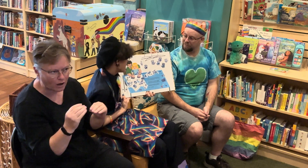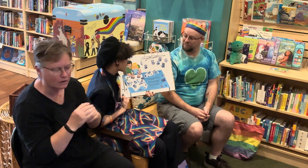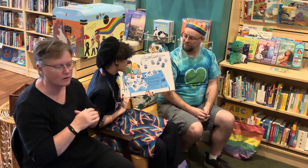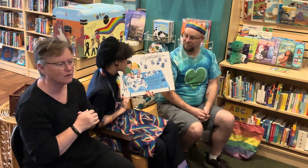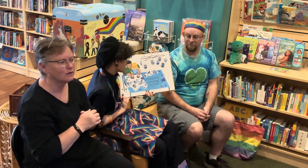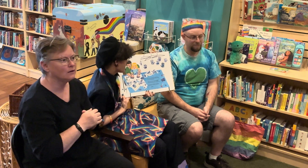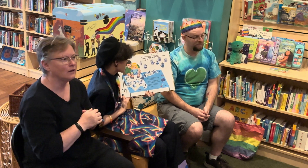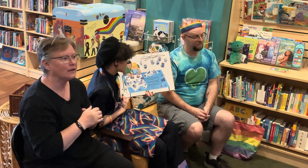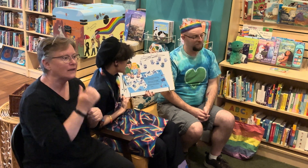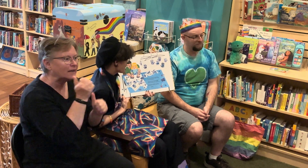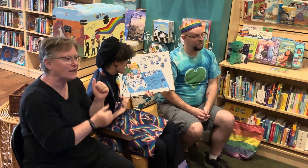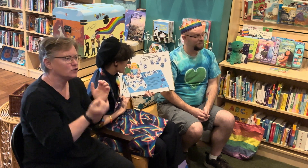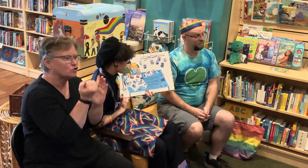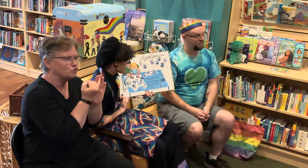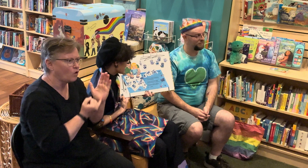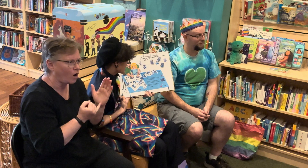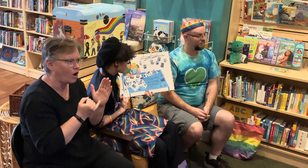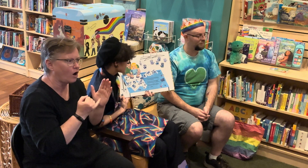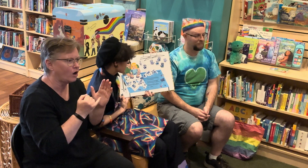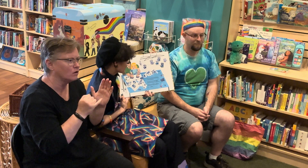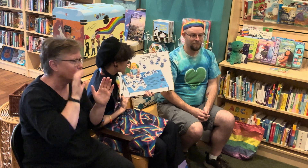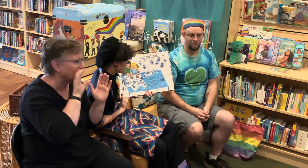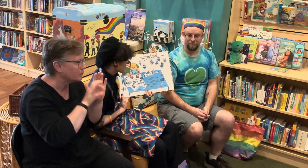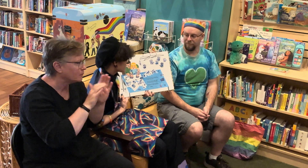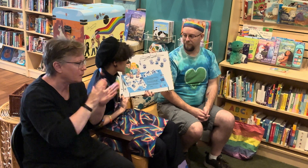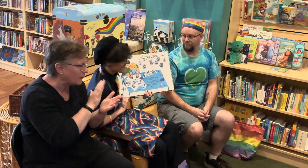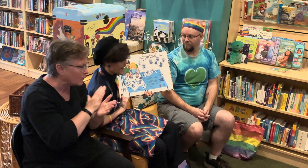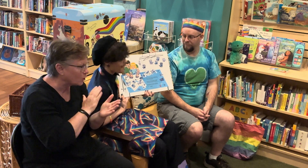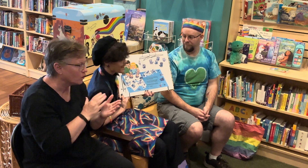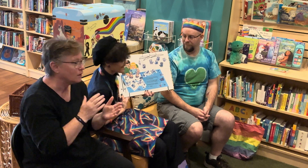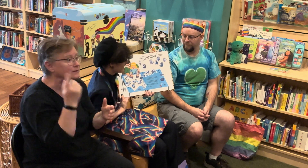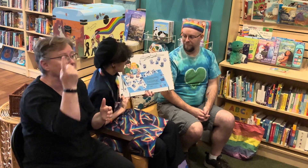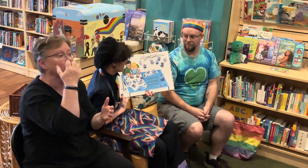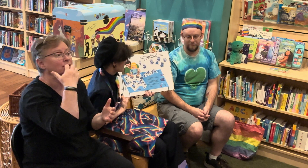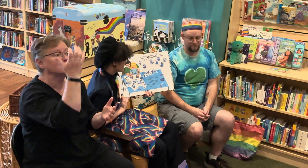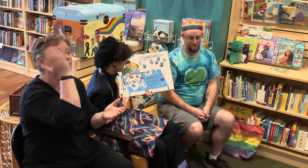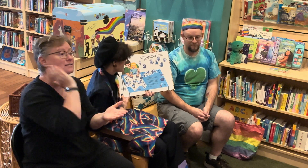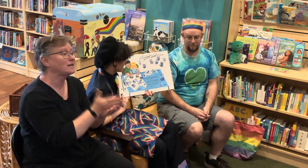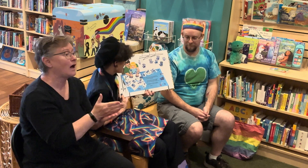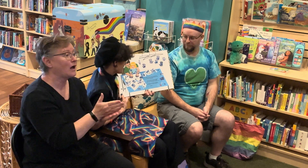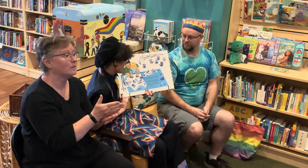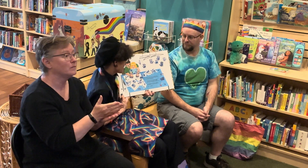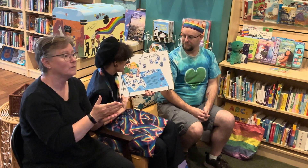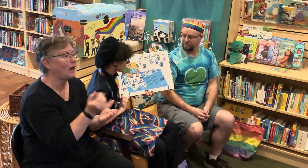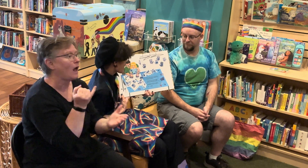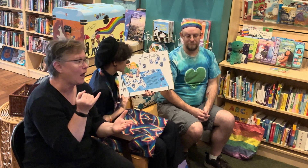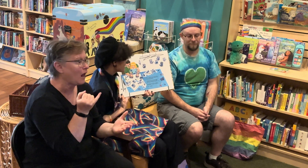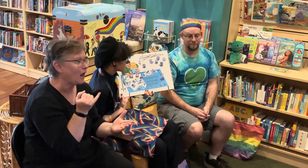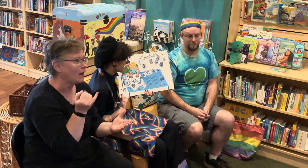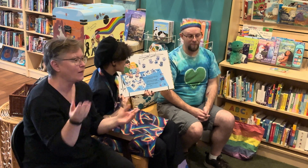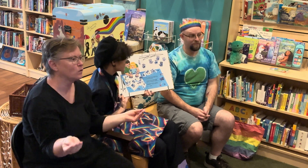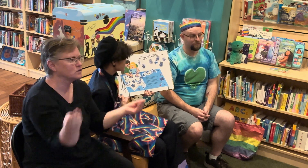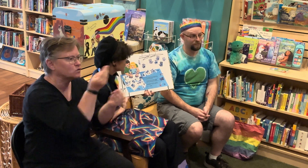Each would draw on a sheet of paper, and then when someone shouted "stop!" they'd swap sheets and continue